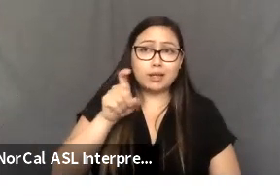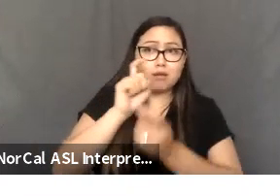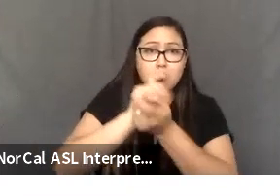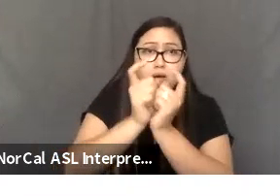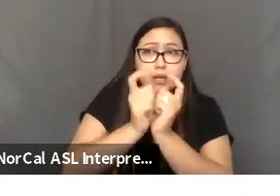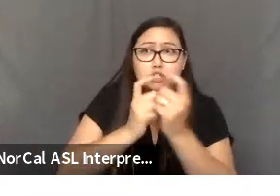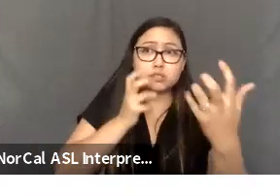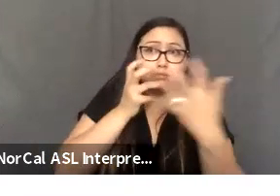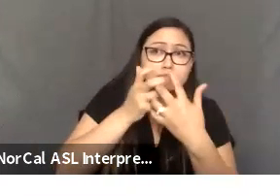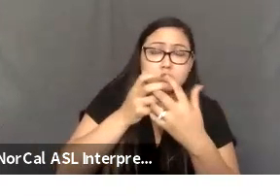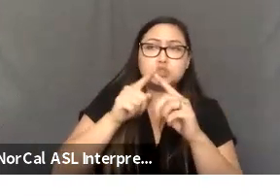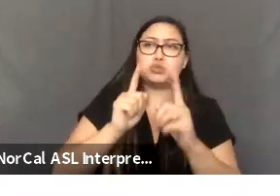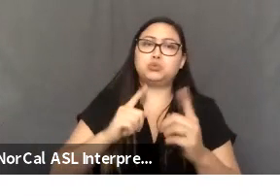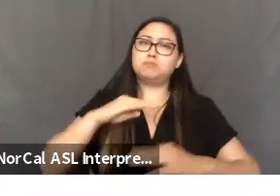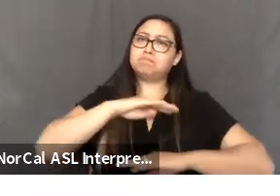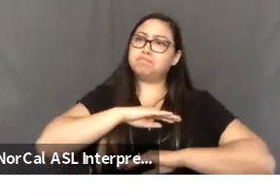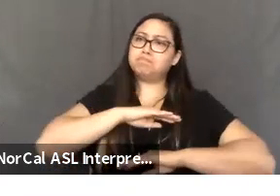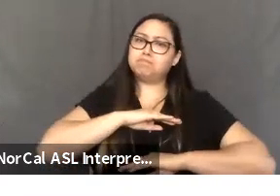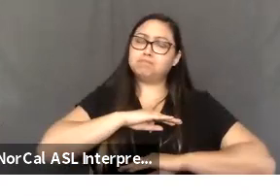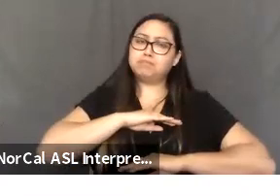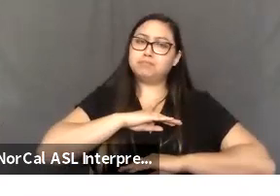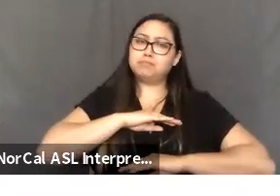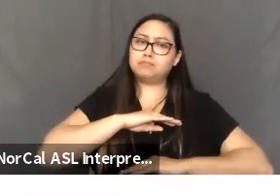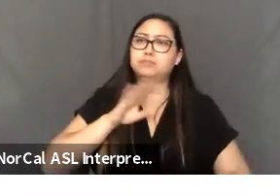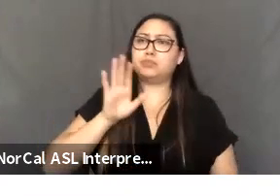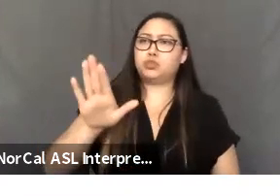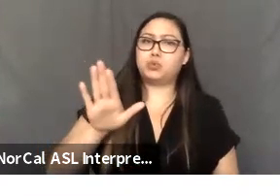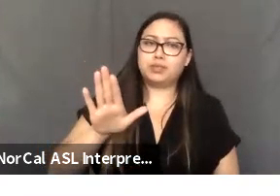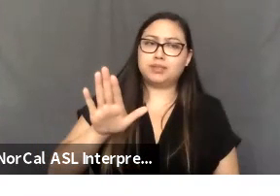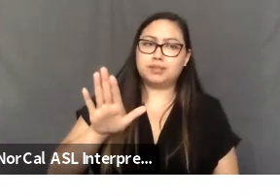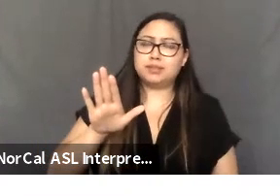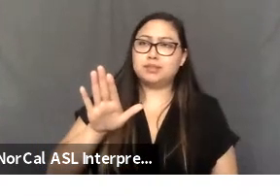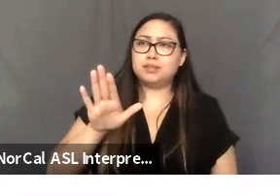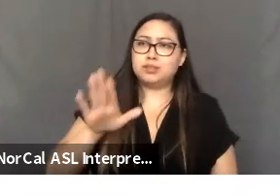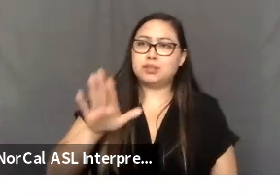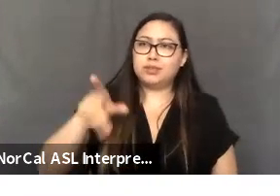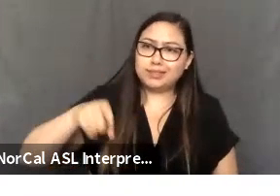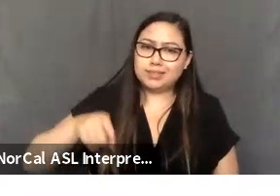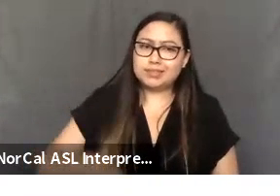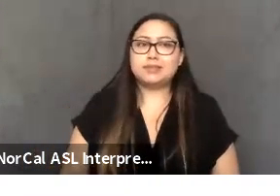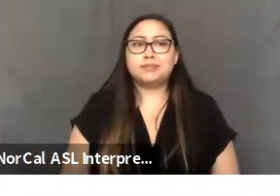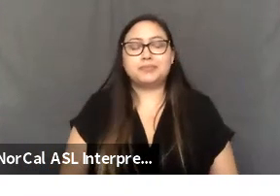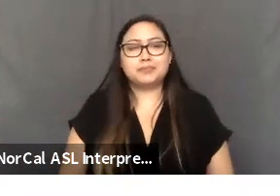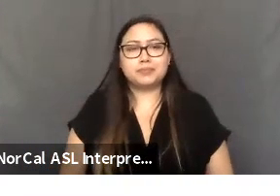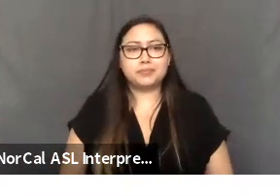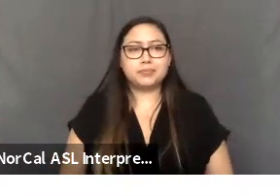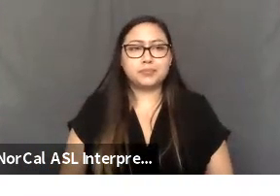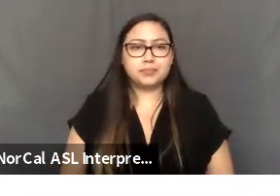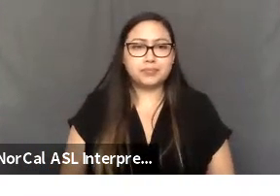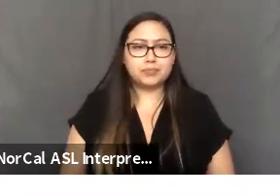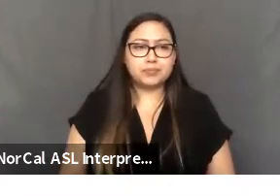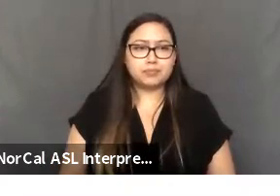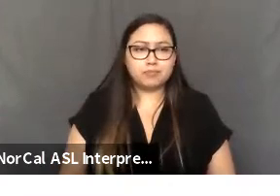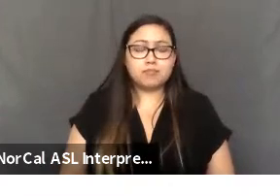to meet those the desire of having appropriate accommodations for them. They felt the benefit